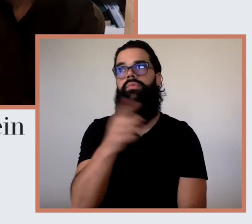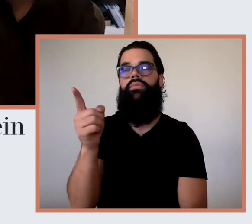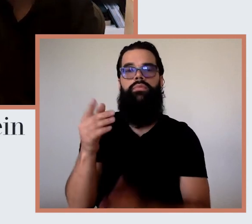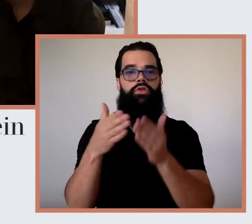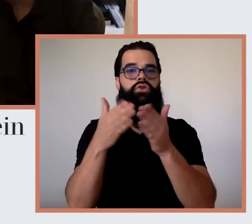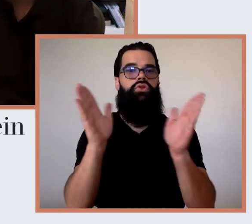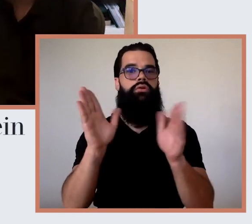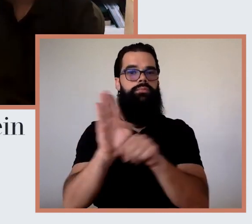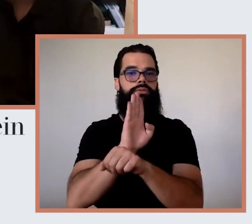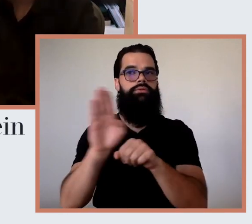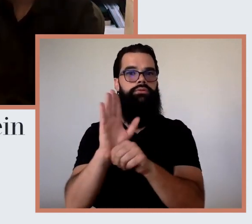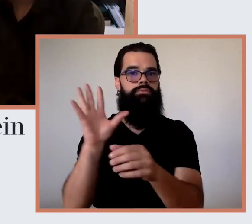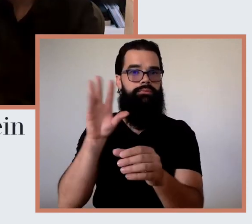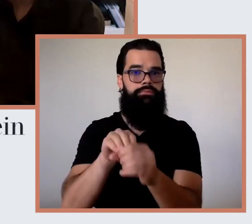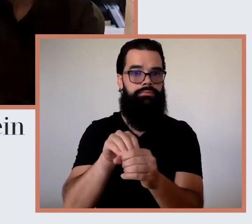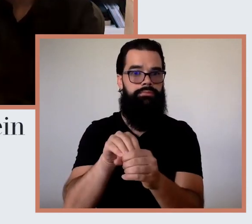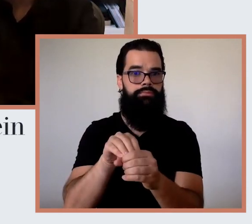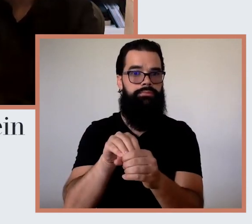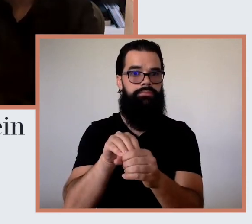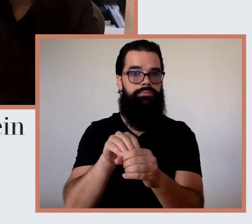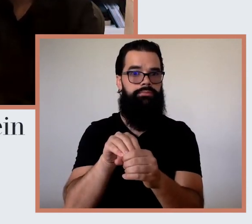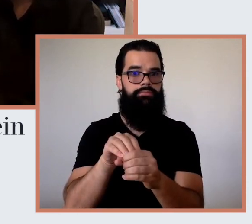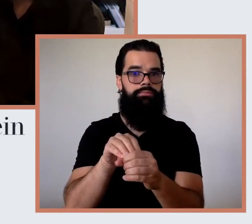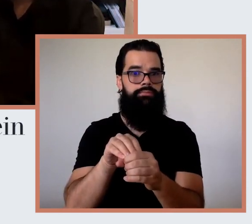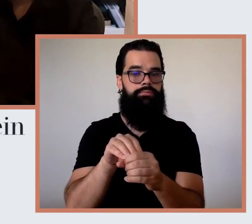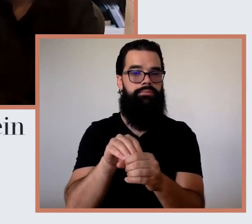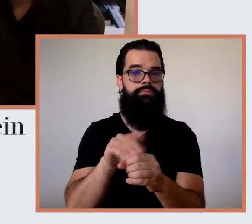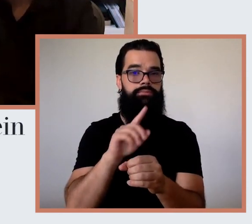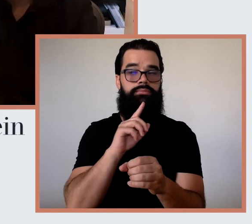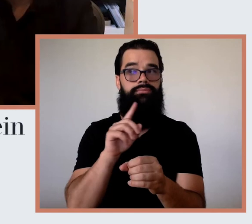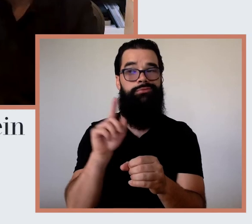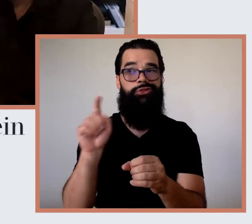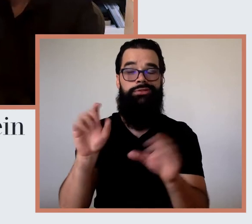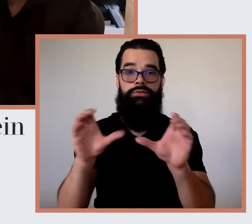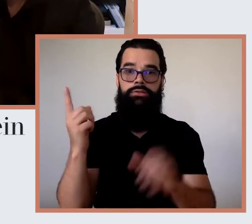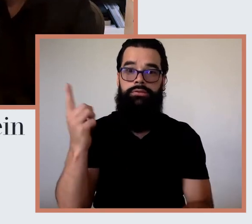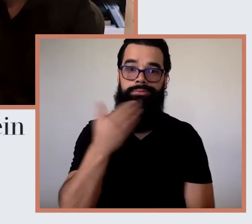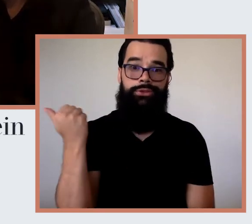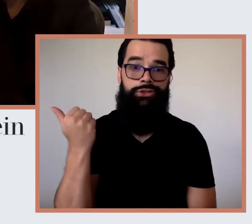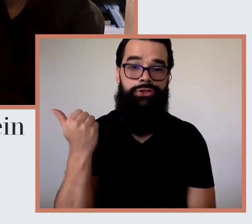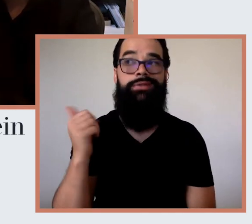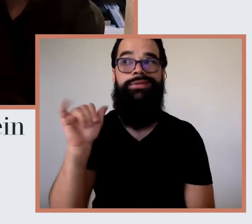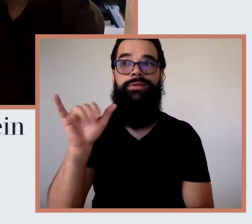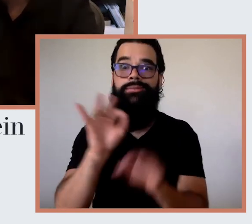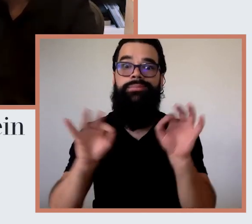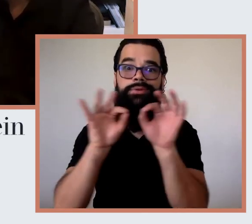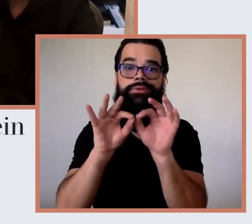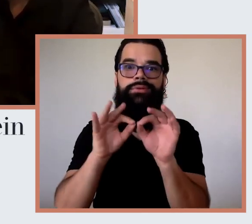For anybody who wants the business that they're in to be a better business.